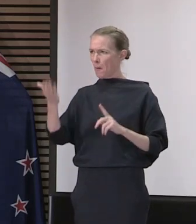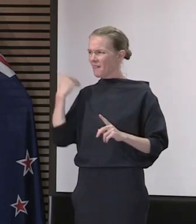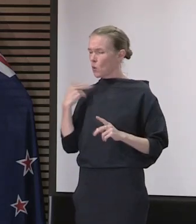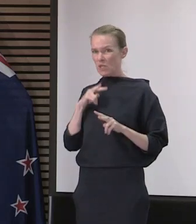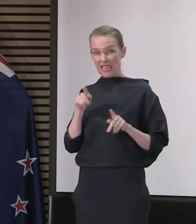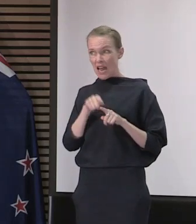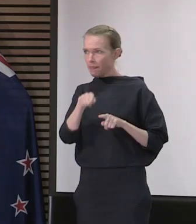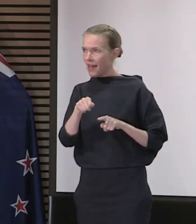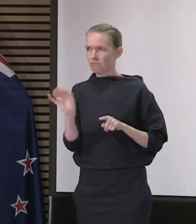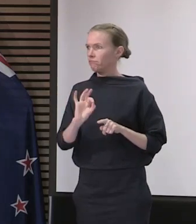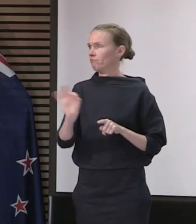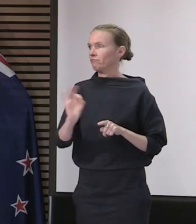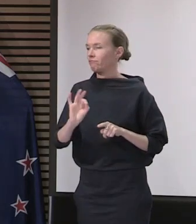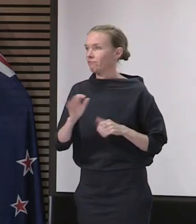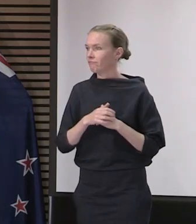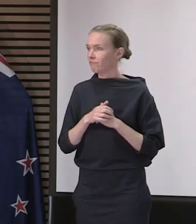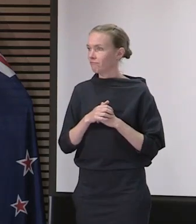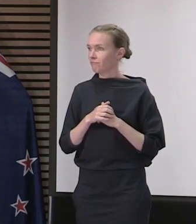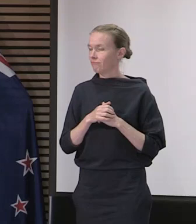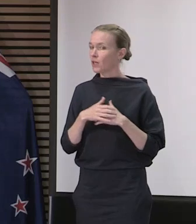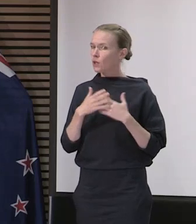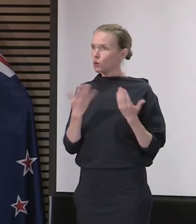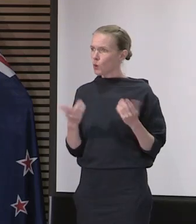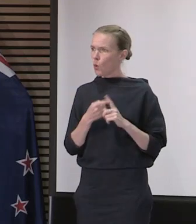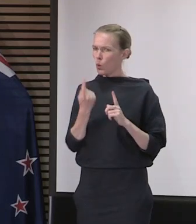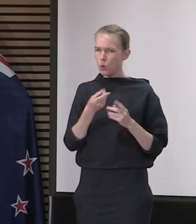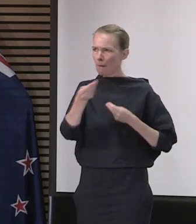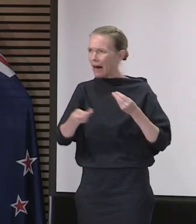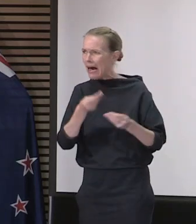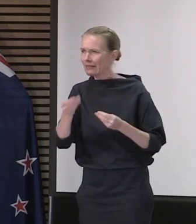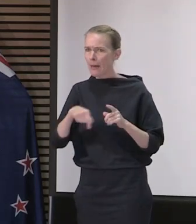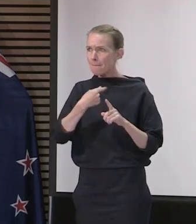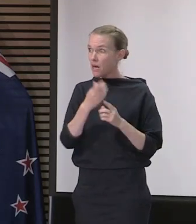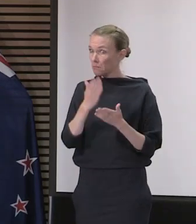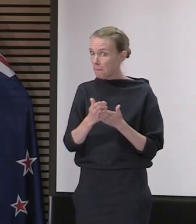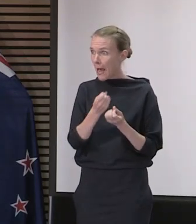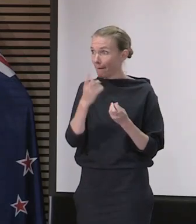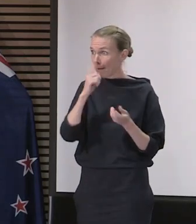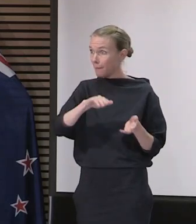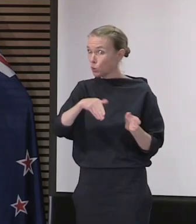behaving in different ways in terms of its infectivity, in